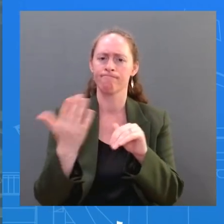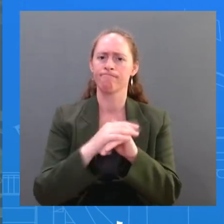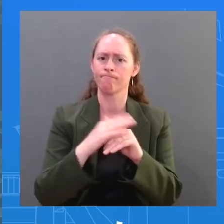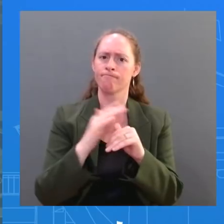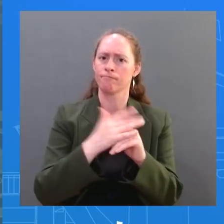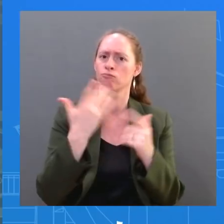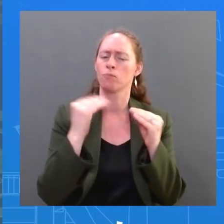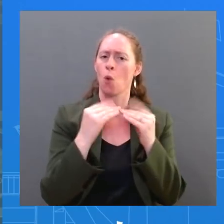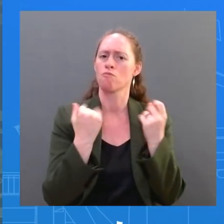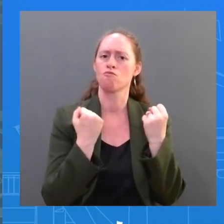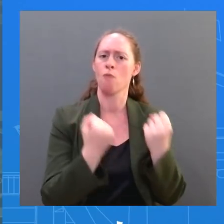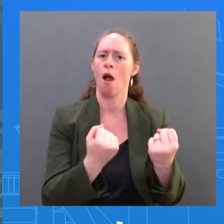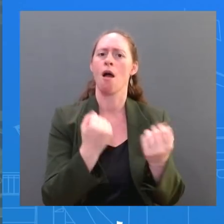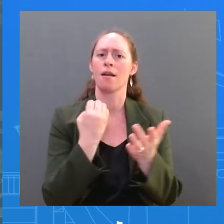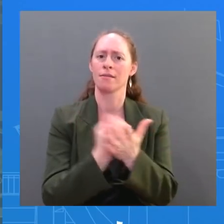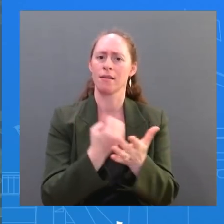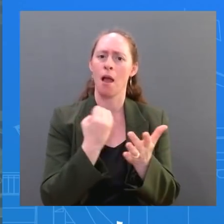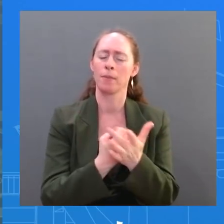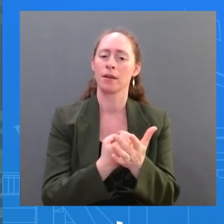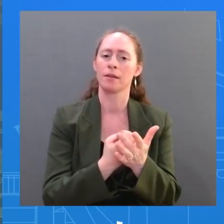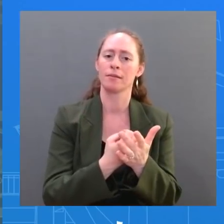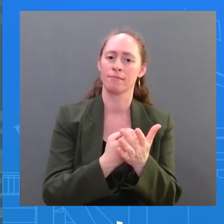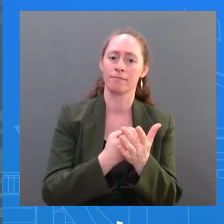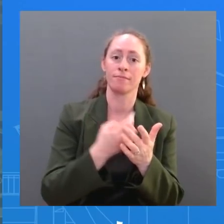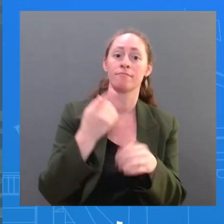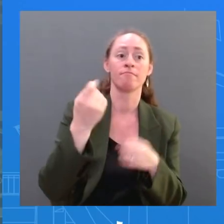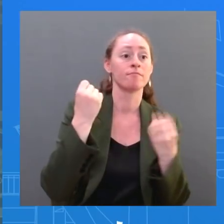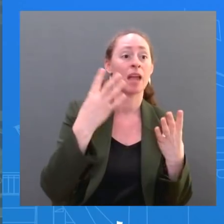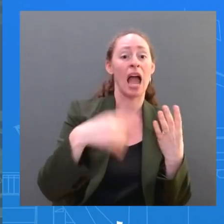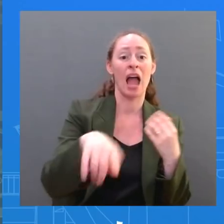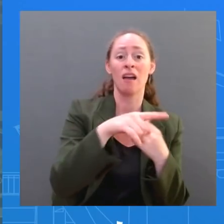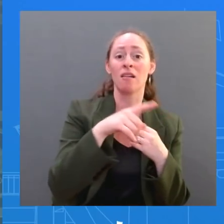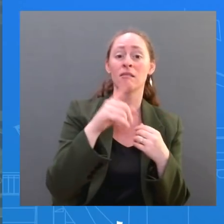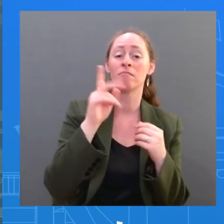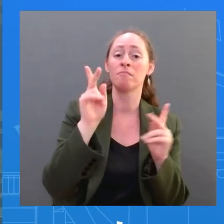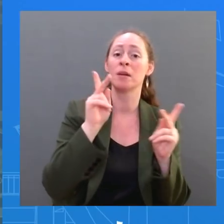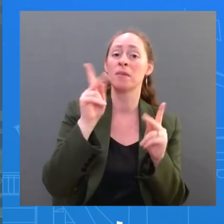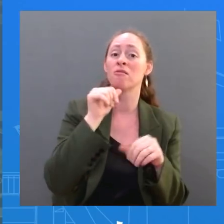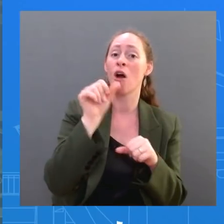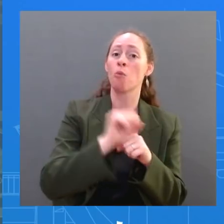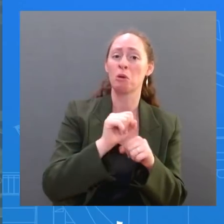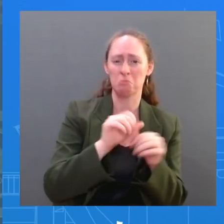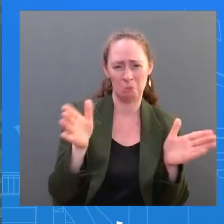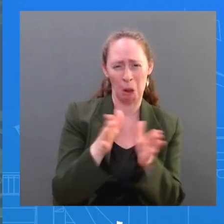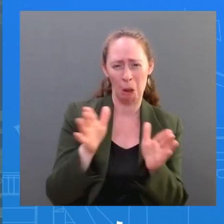And in -- also, in those numbers, we saw that we are -- we have created --